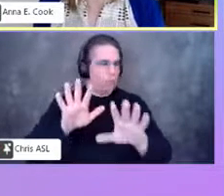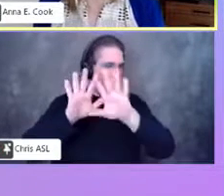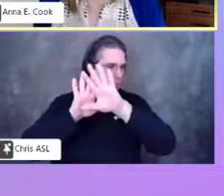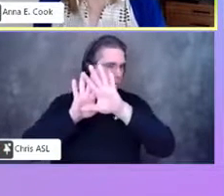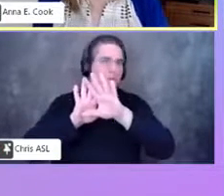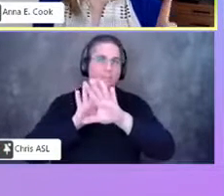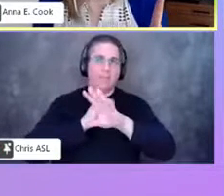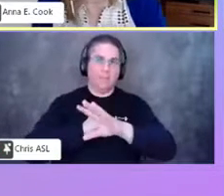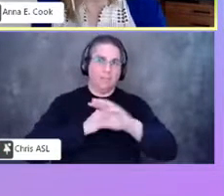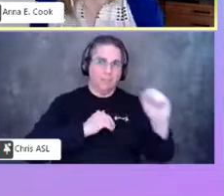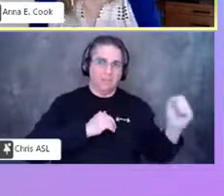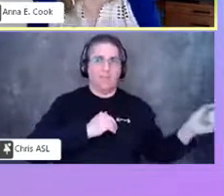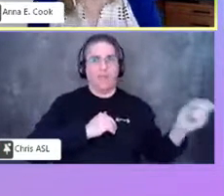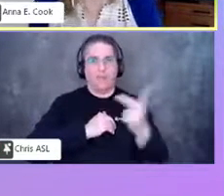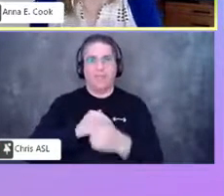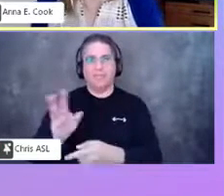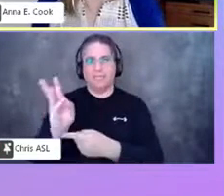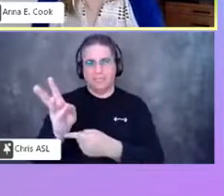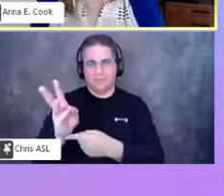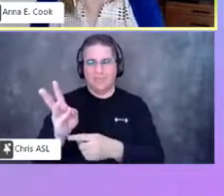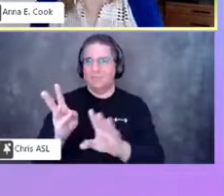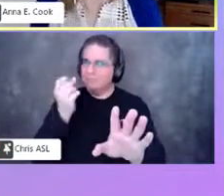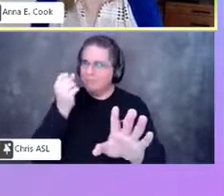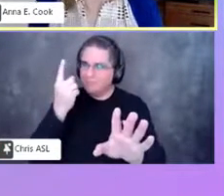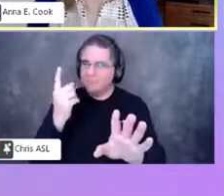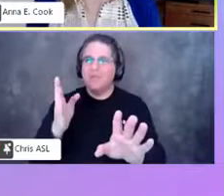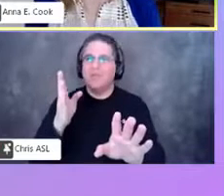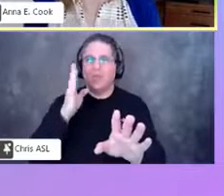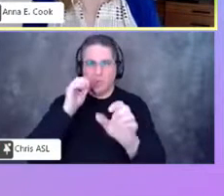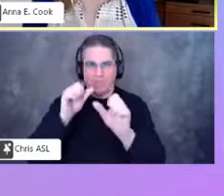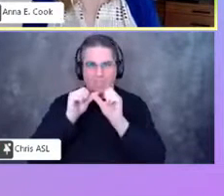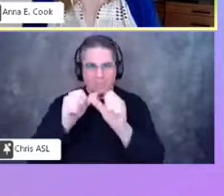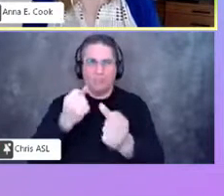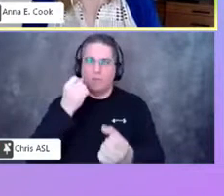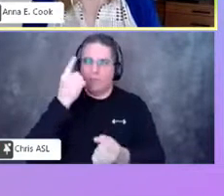minutes and don't worry you will be able to continue following along without it as well